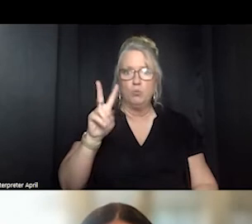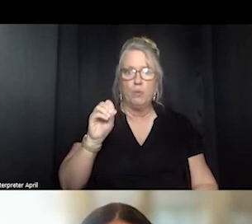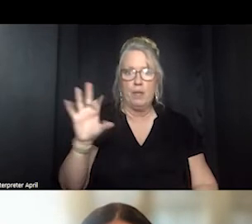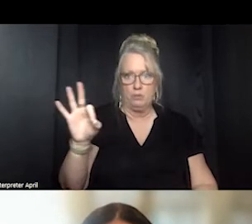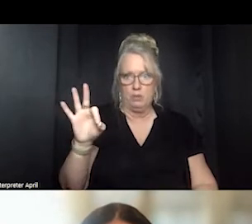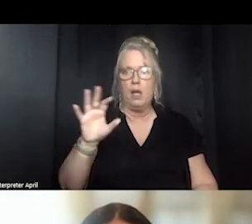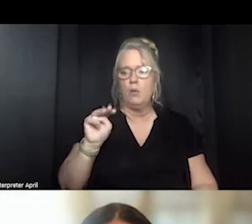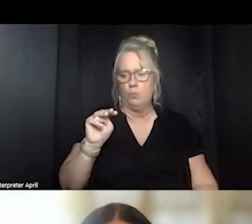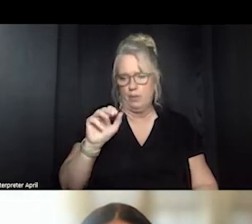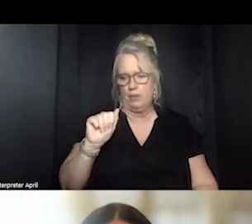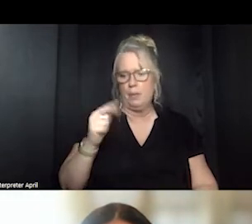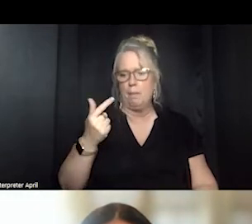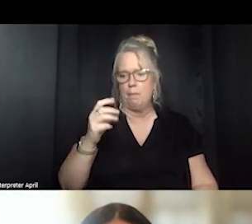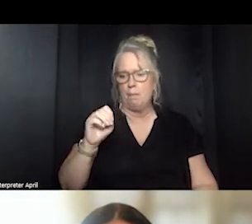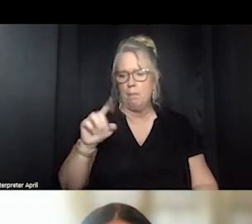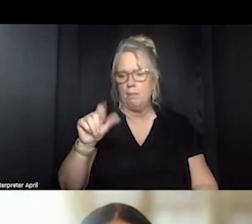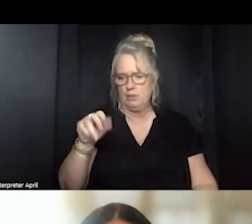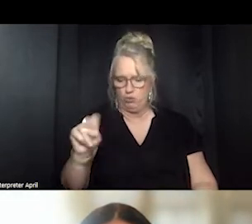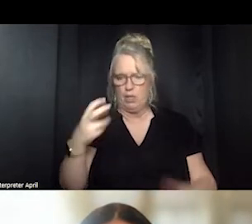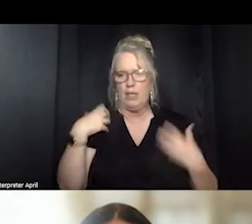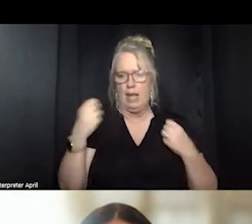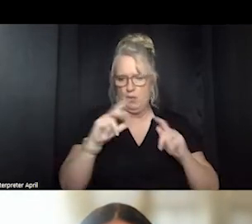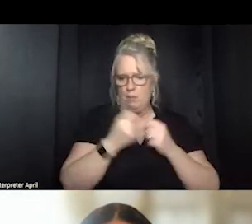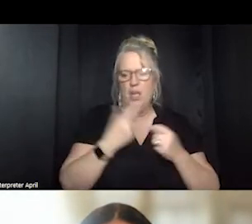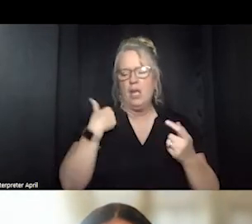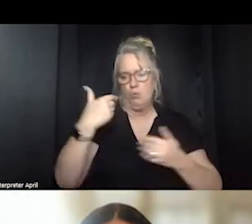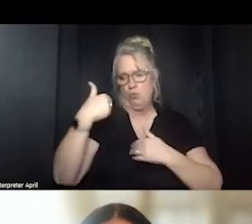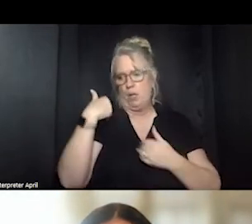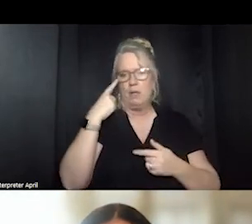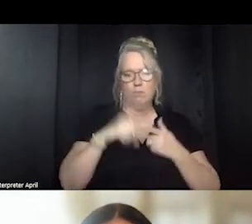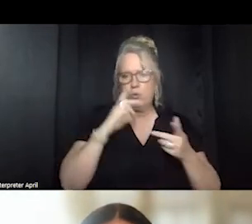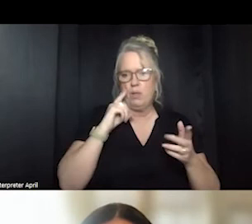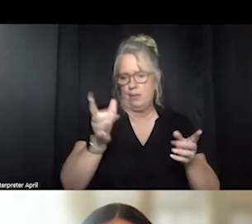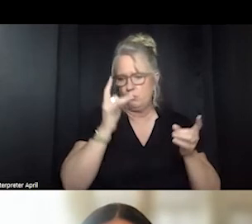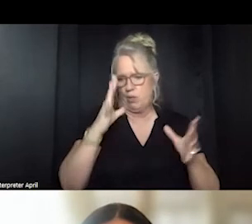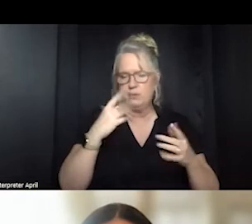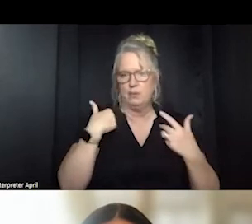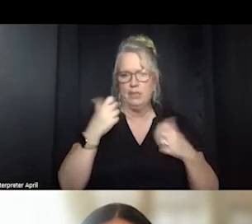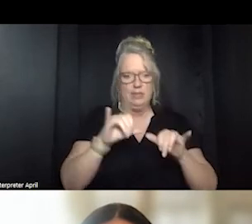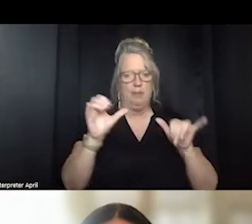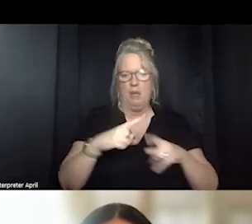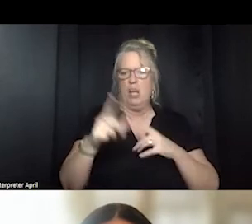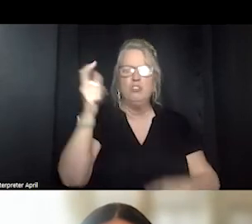HEALTH TEAM, RESPONSIBLE FOR THE CRISIS SYSTEM. JUDGES WERE PRESSING US. WE THOUGHT WE HAD THE